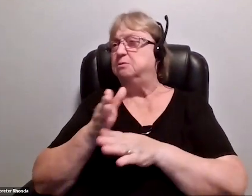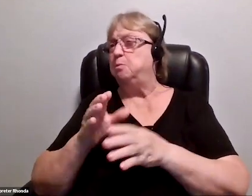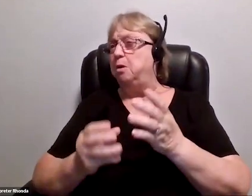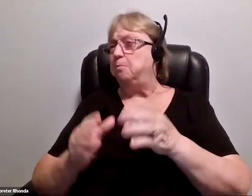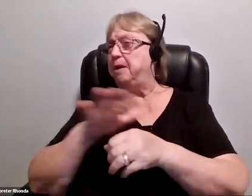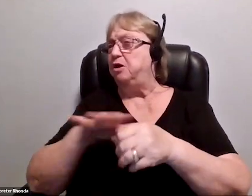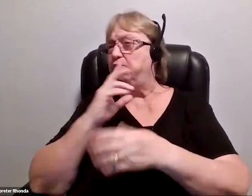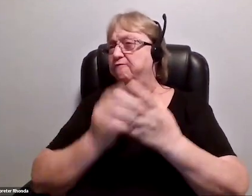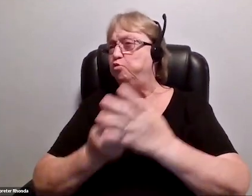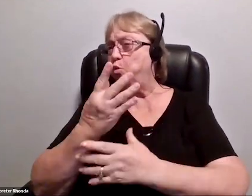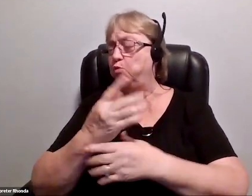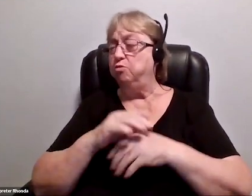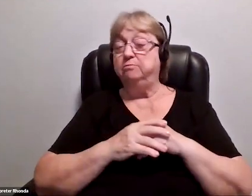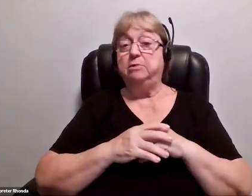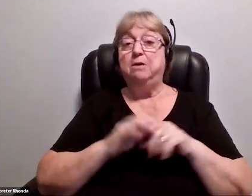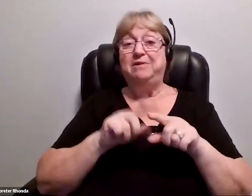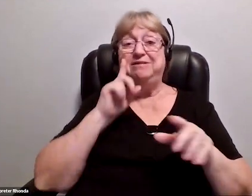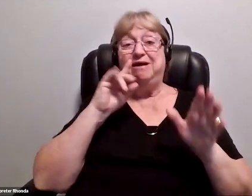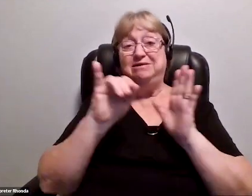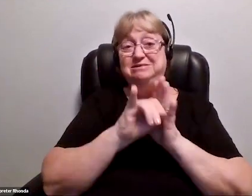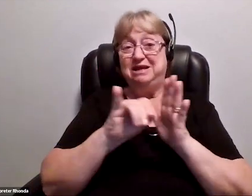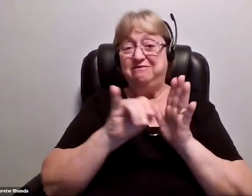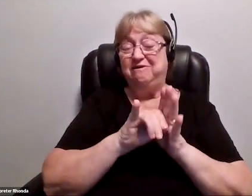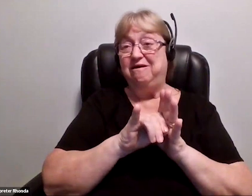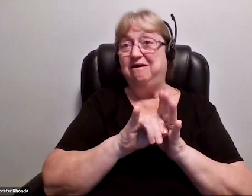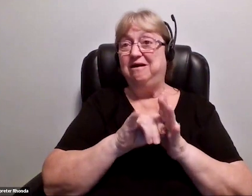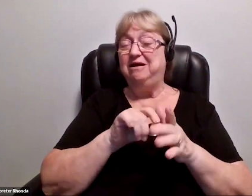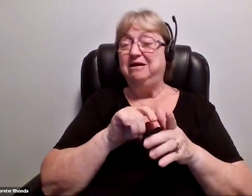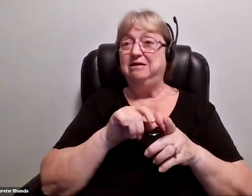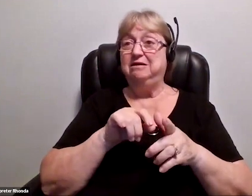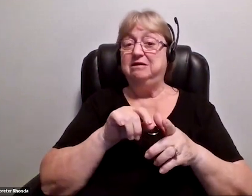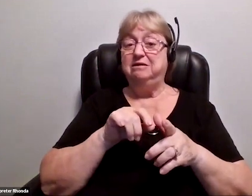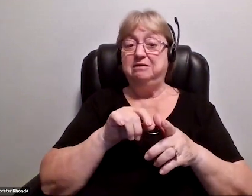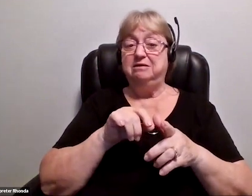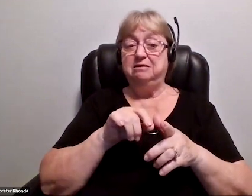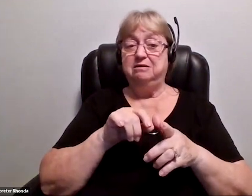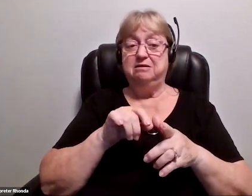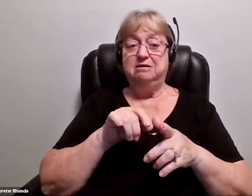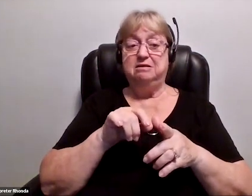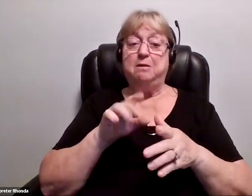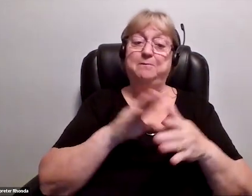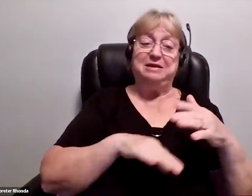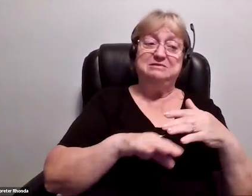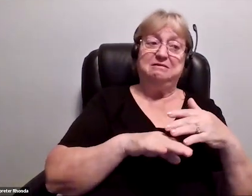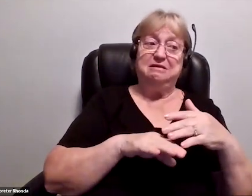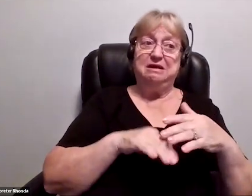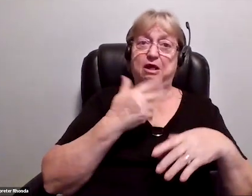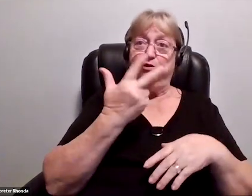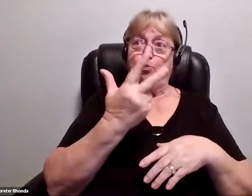They identify these inequities basically in three main situations,